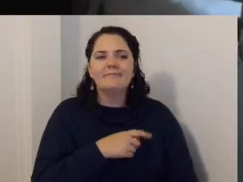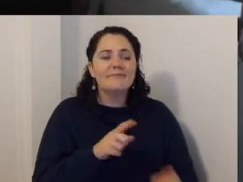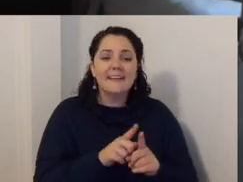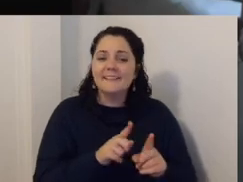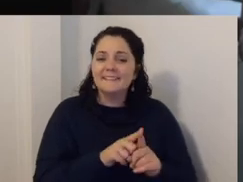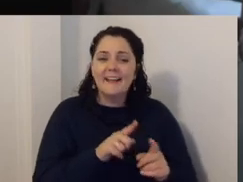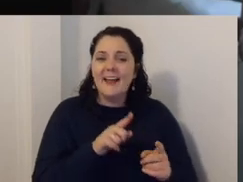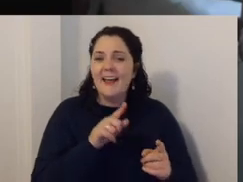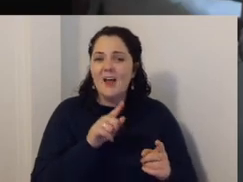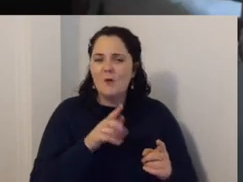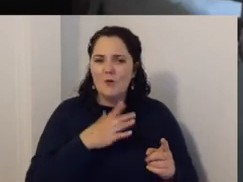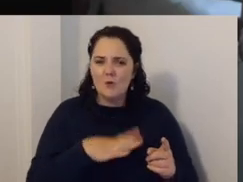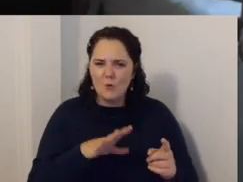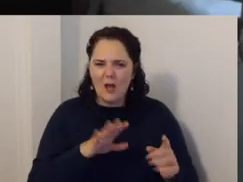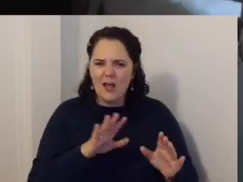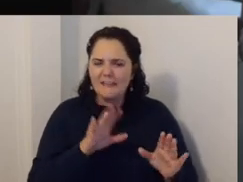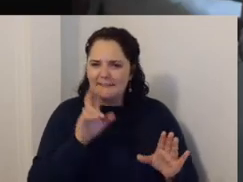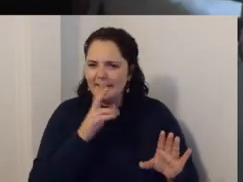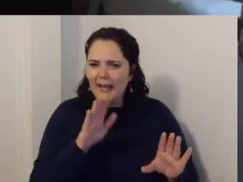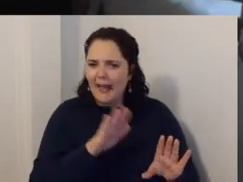just like it's easy to erase it back out of the surface again